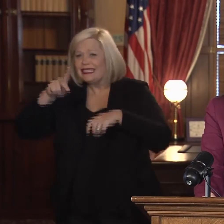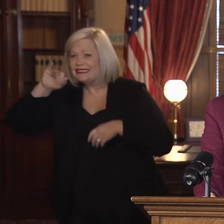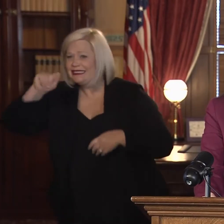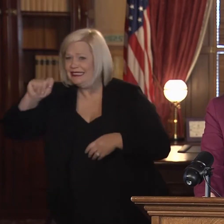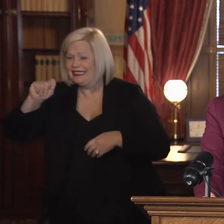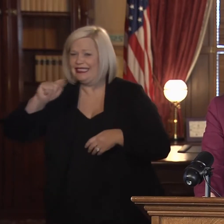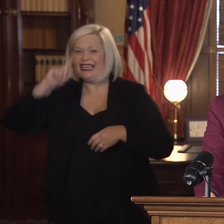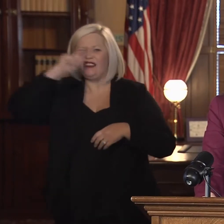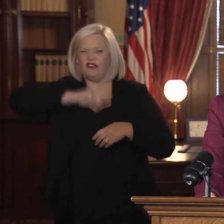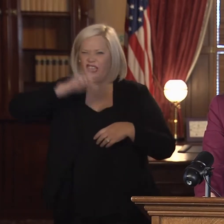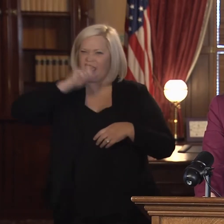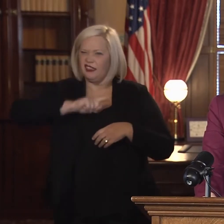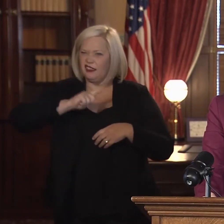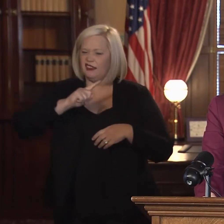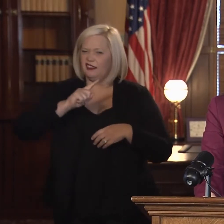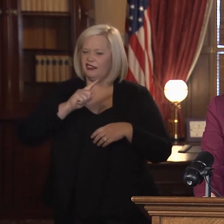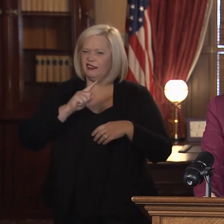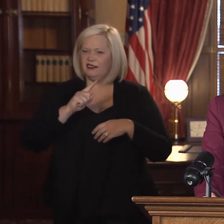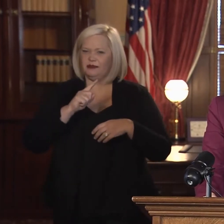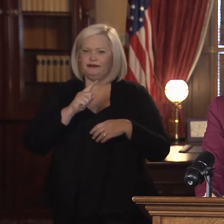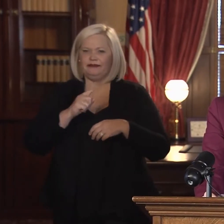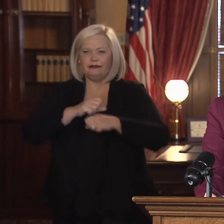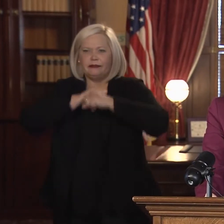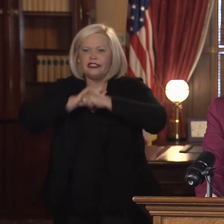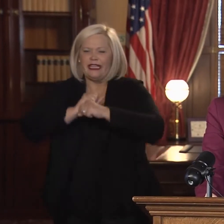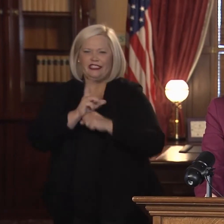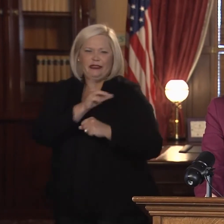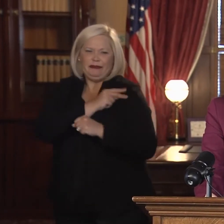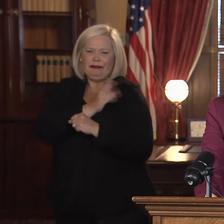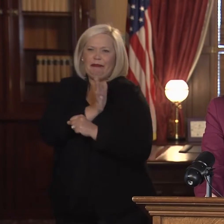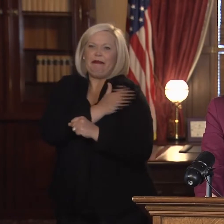OF RETAILERS ATTEMPTING TO SELL